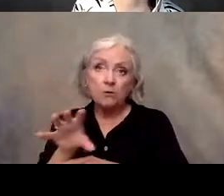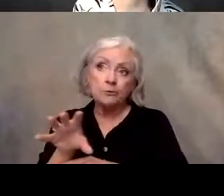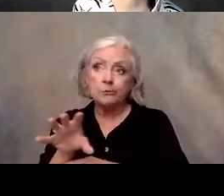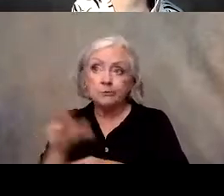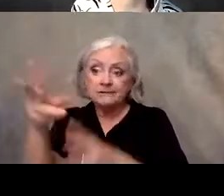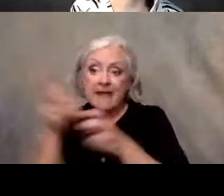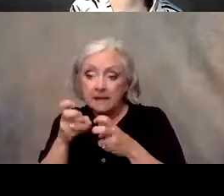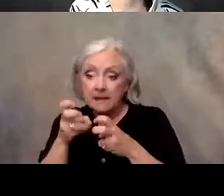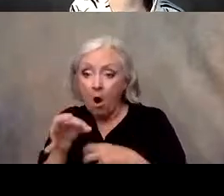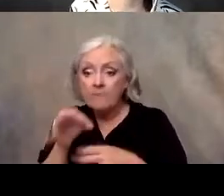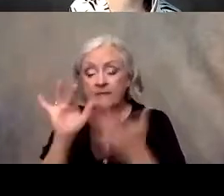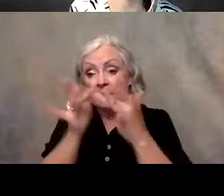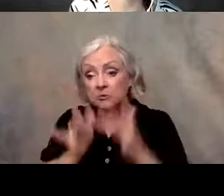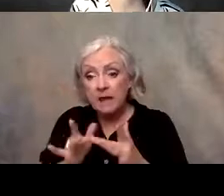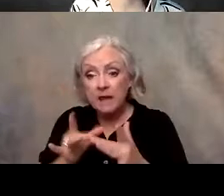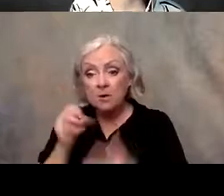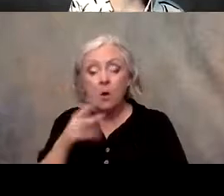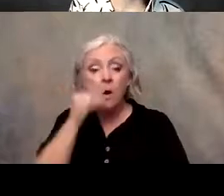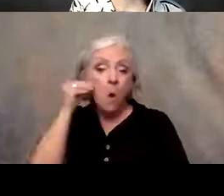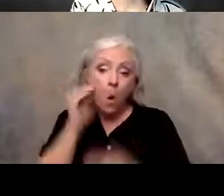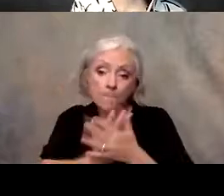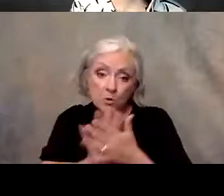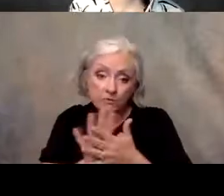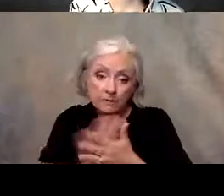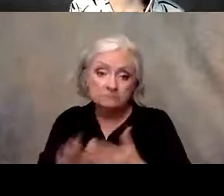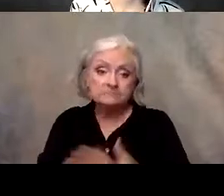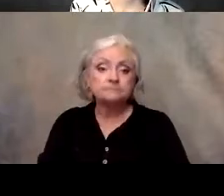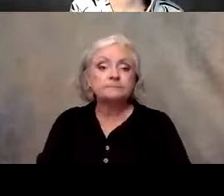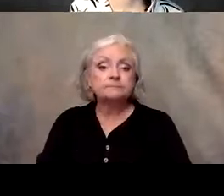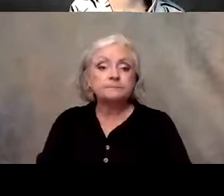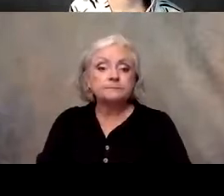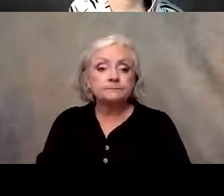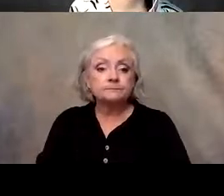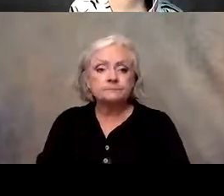or maybe even a home movie. Availability of the reference resources